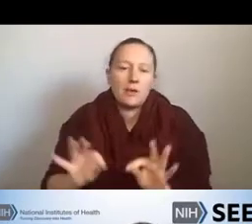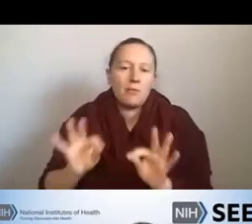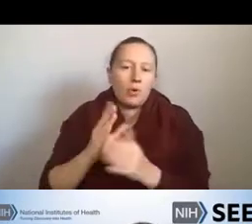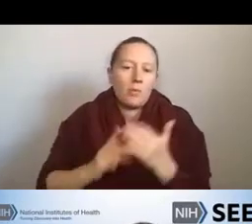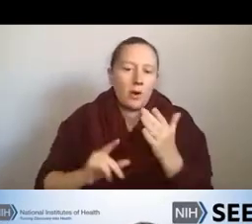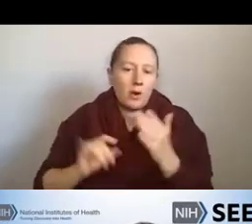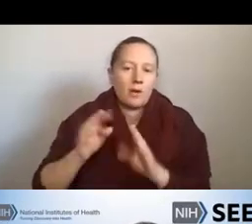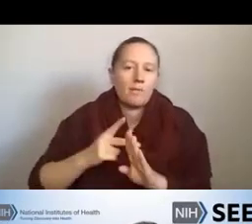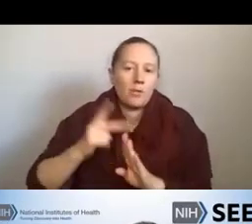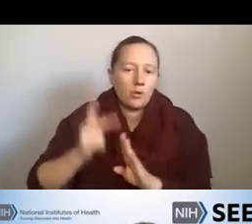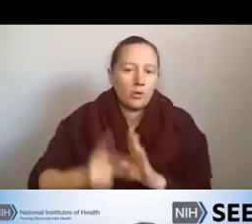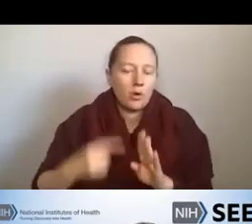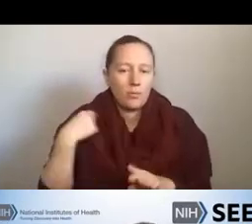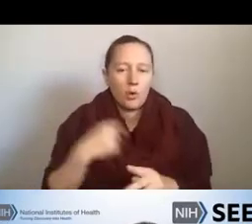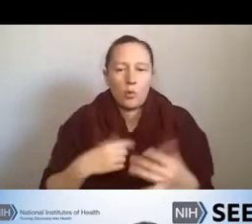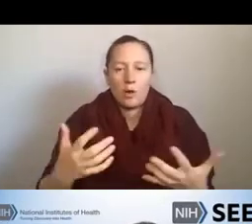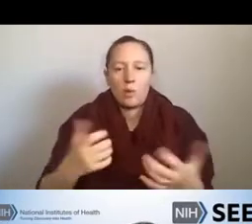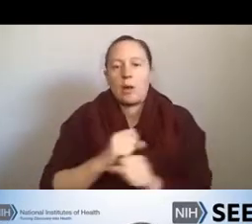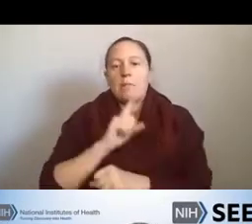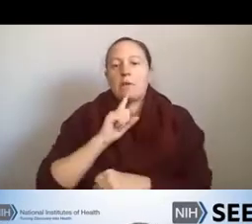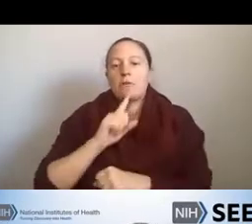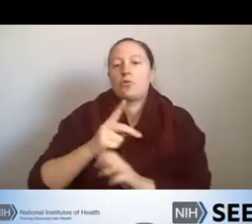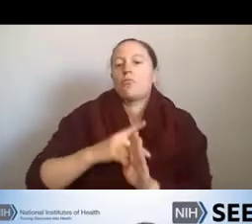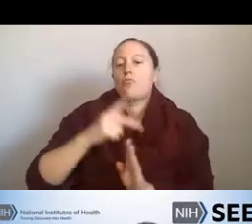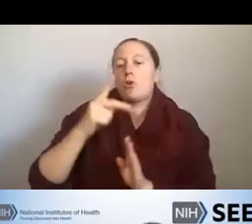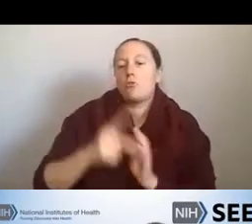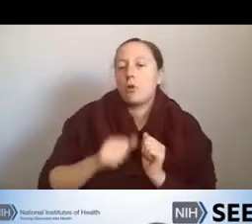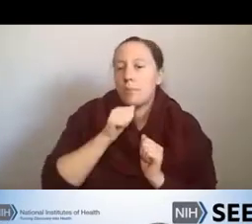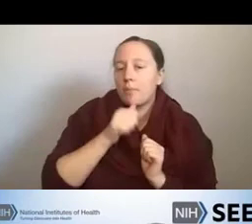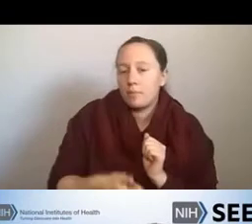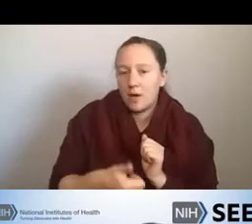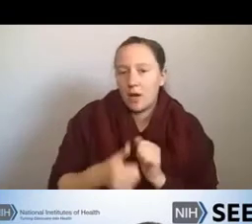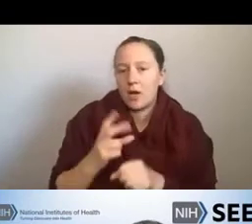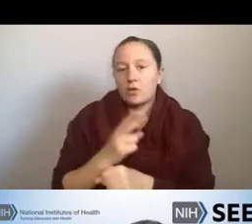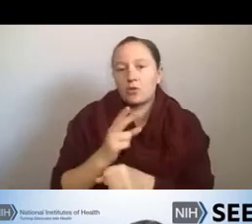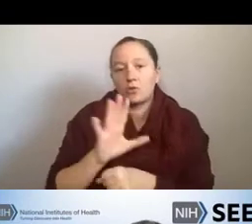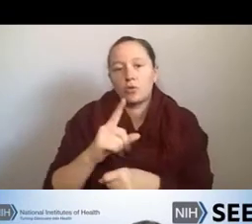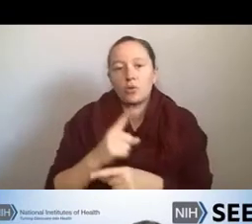We want to make sure that these programs are not using your typical academic processes